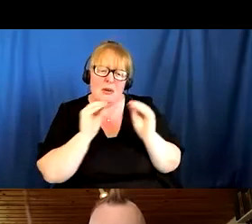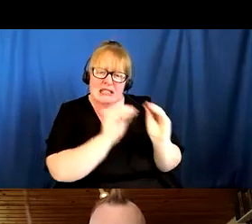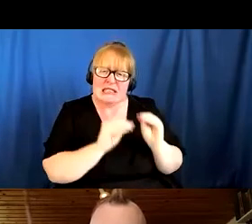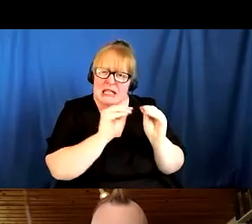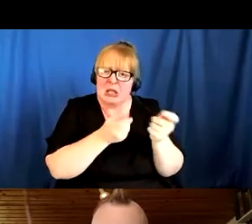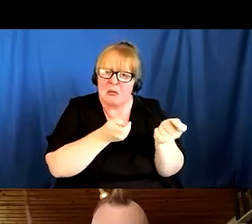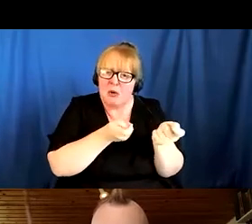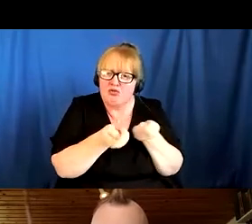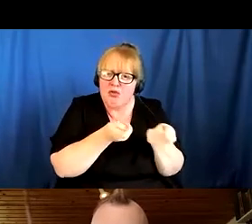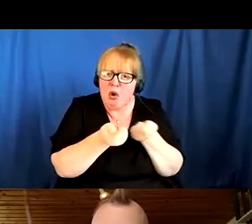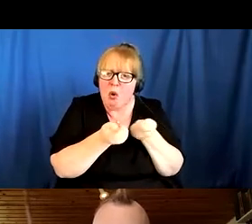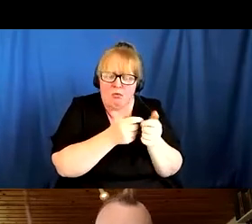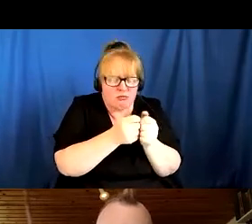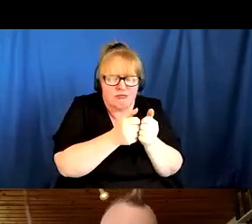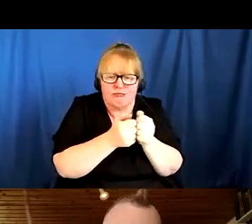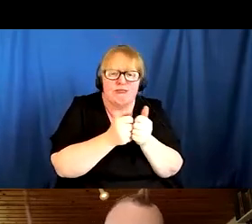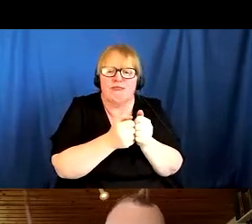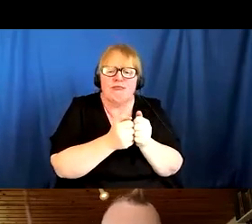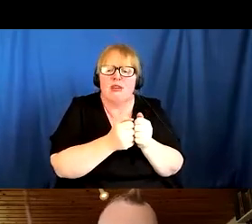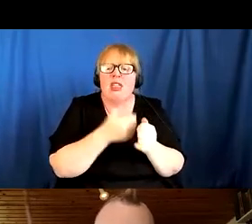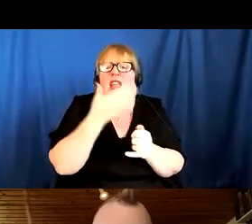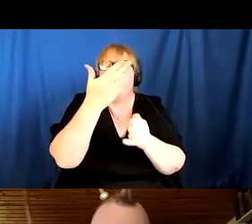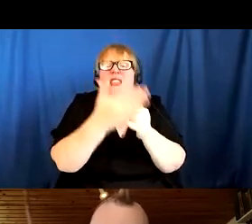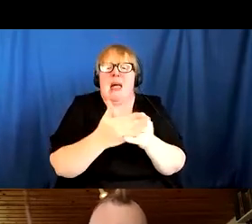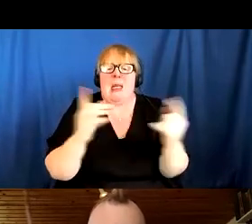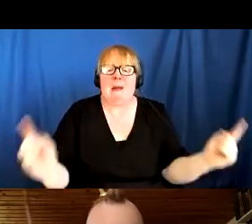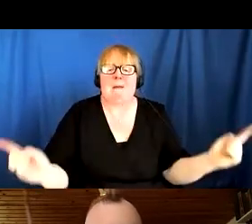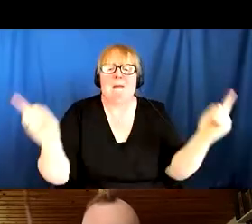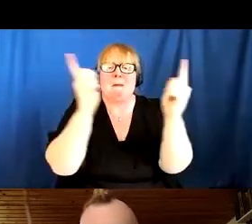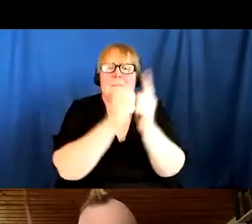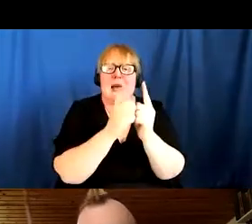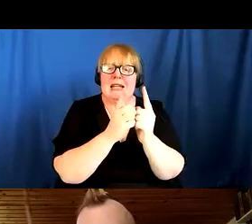And eventually they met online as these two communities and these two separate islands,